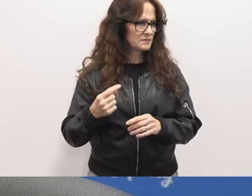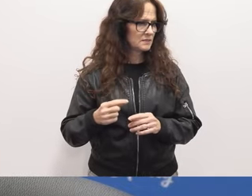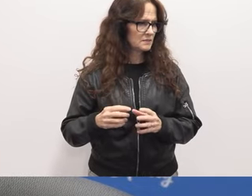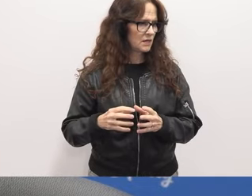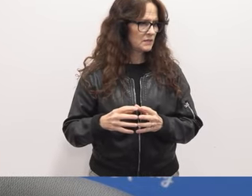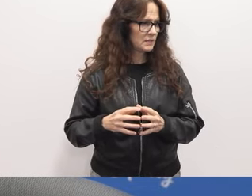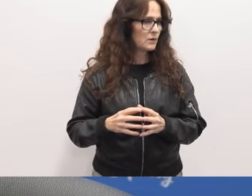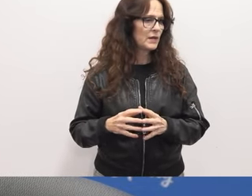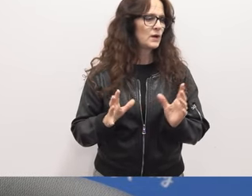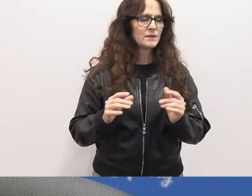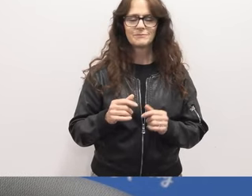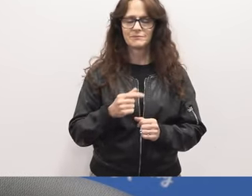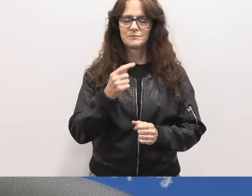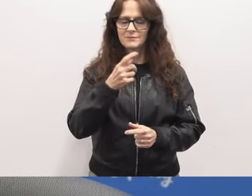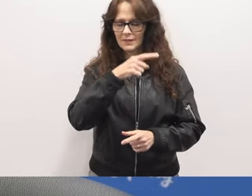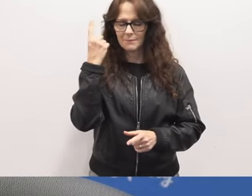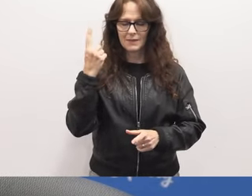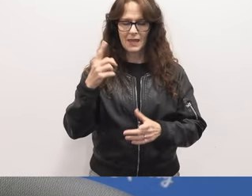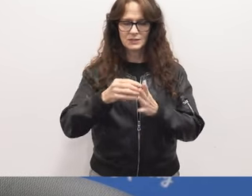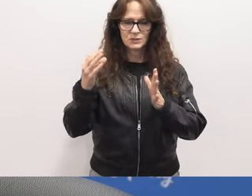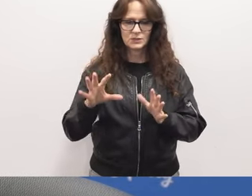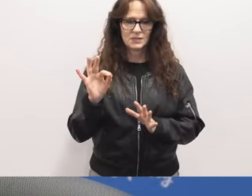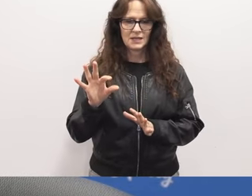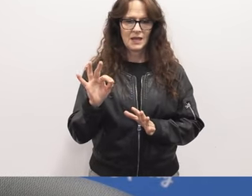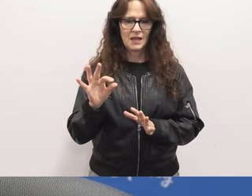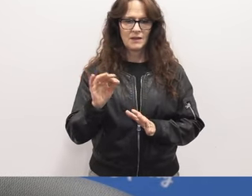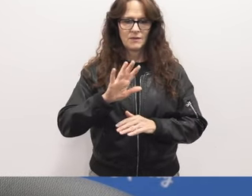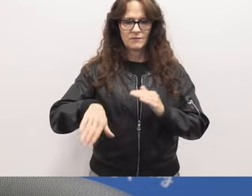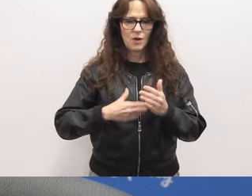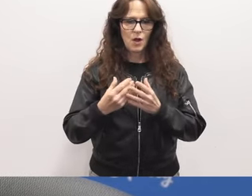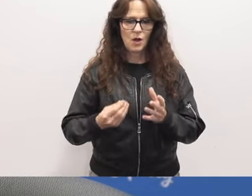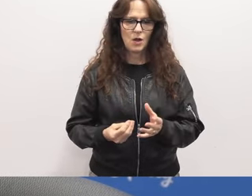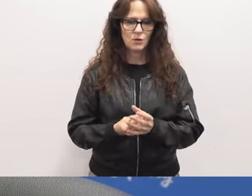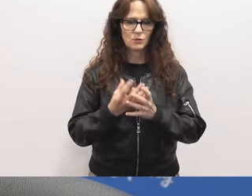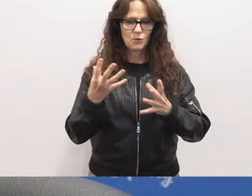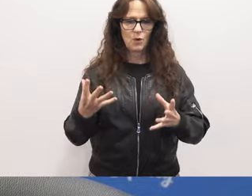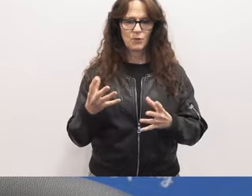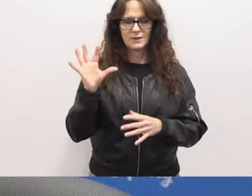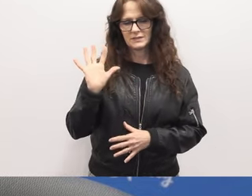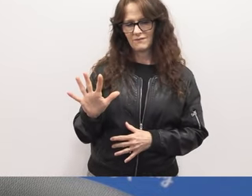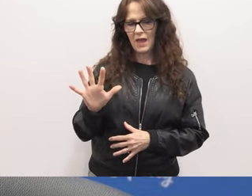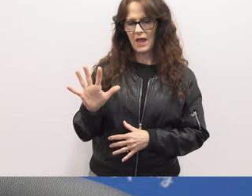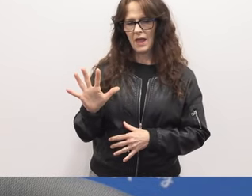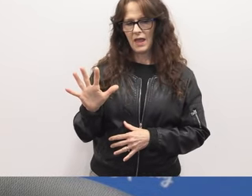the growth for Black students is nine, overall growth is five. So again, we're diminishing the gap there.